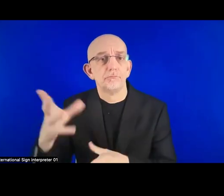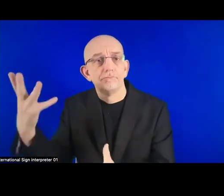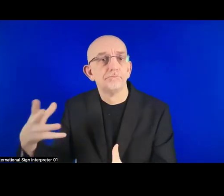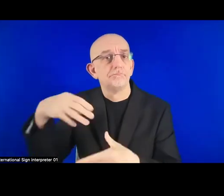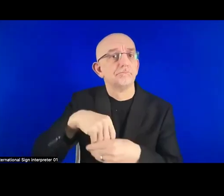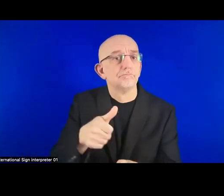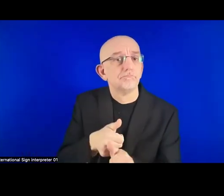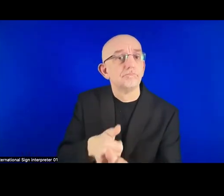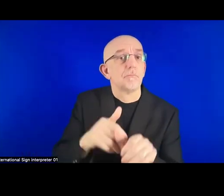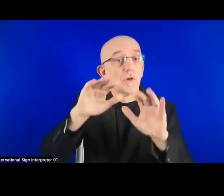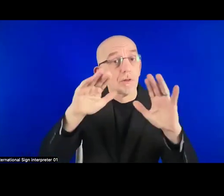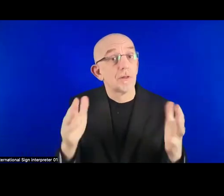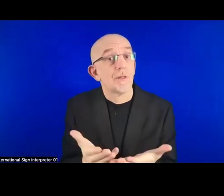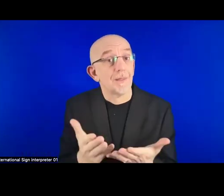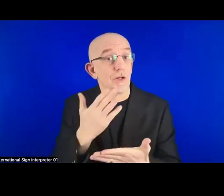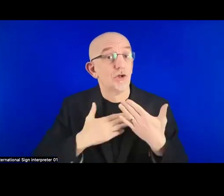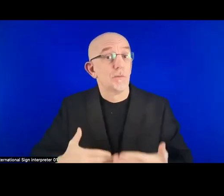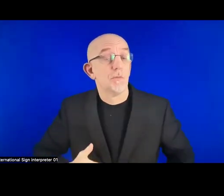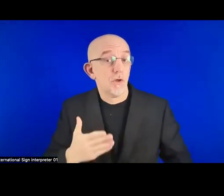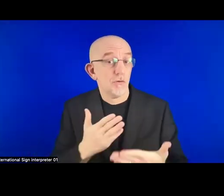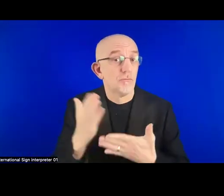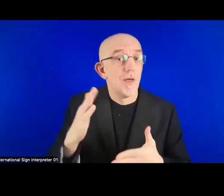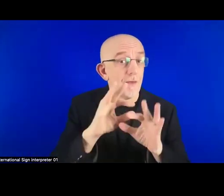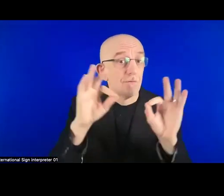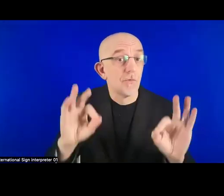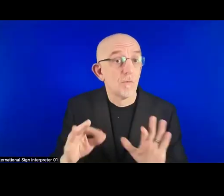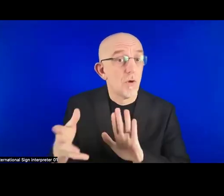commitment, especially those set out in the CRPD translate into concrete social